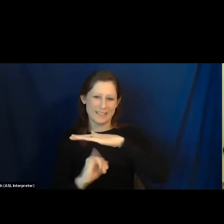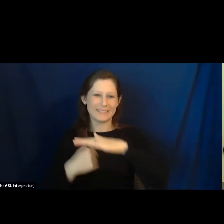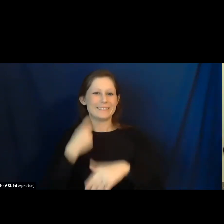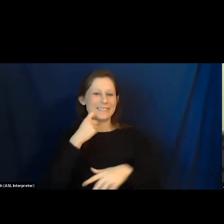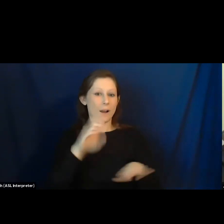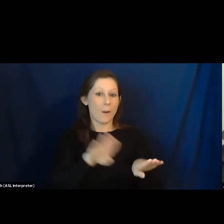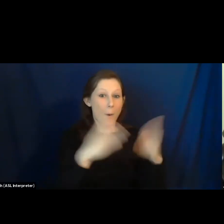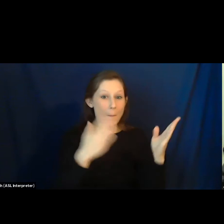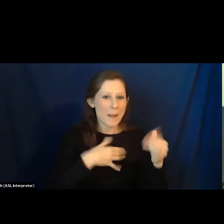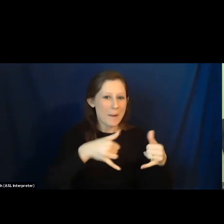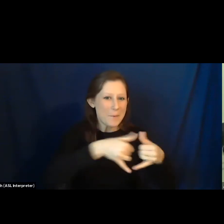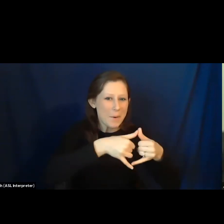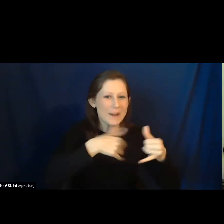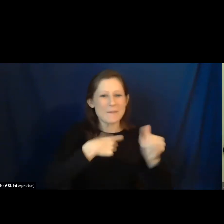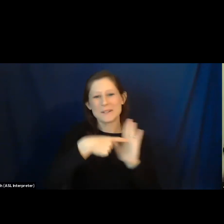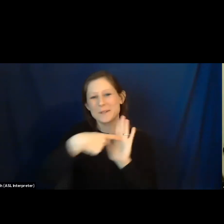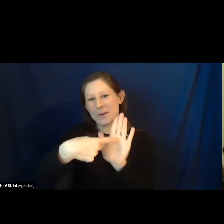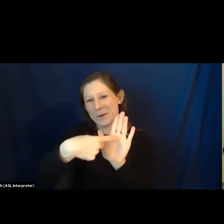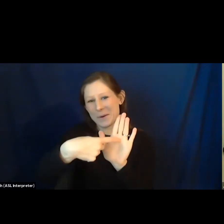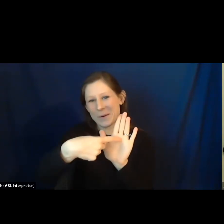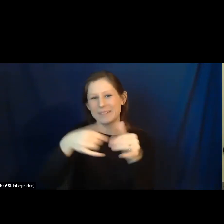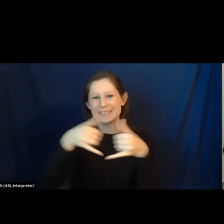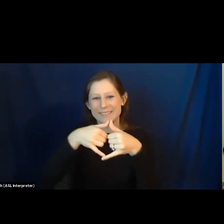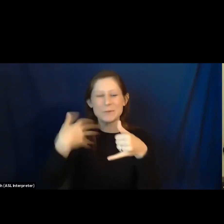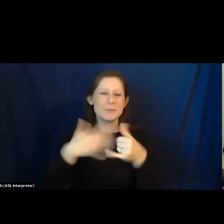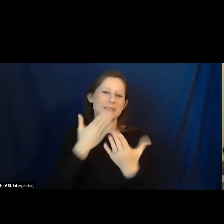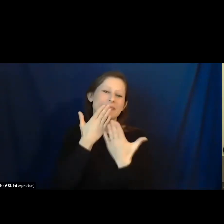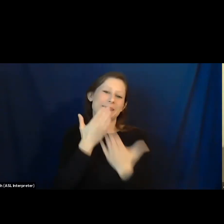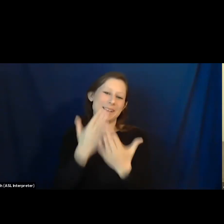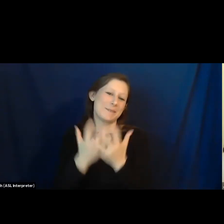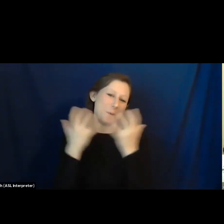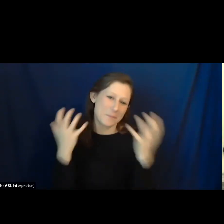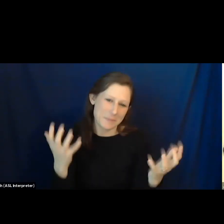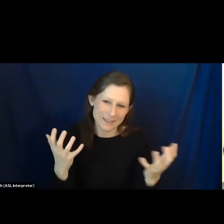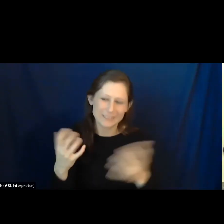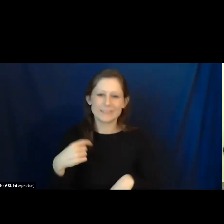to show it. Thank you, thank you, thank you, thank you so much. I am looking forward to